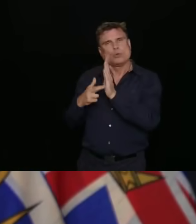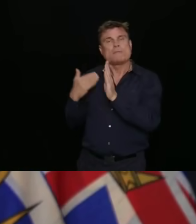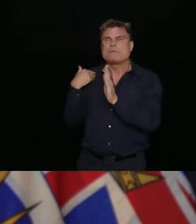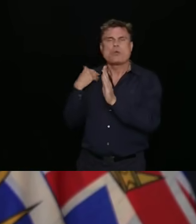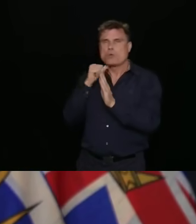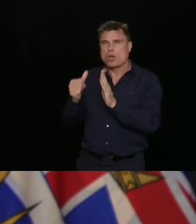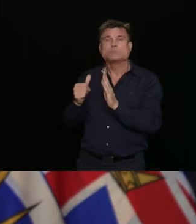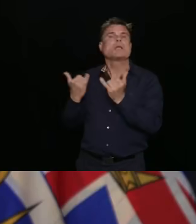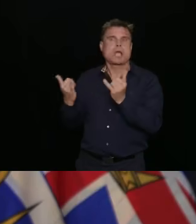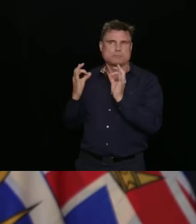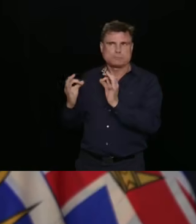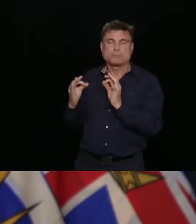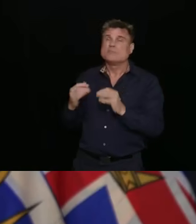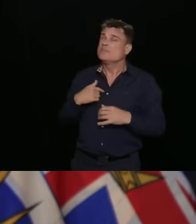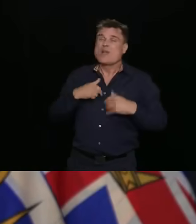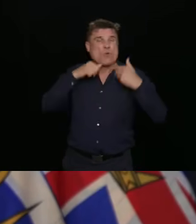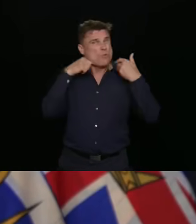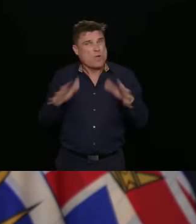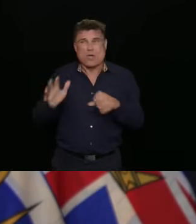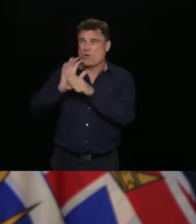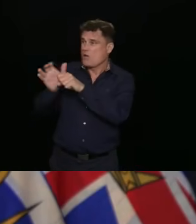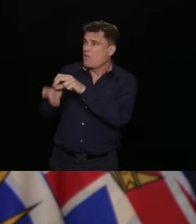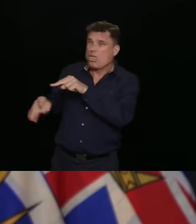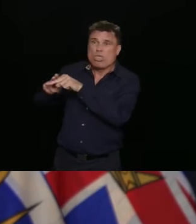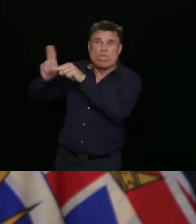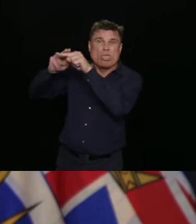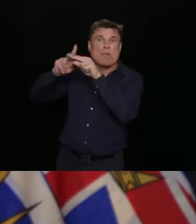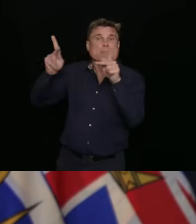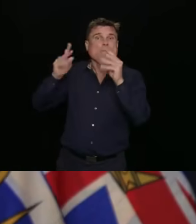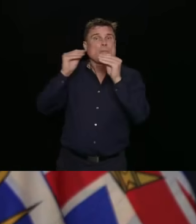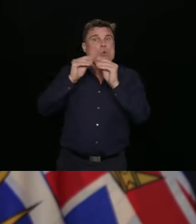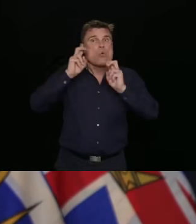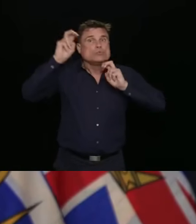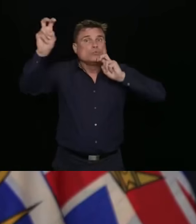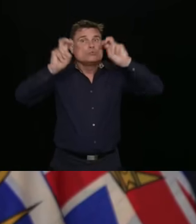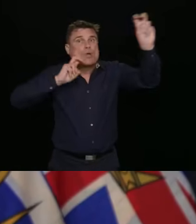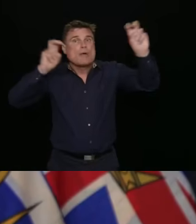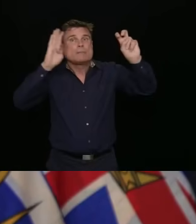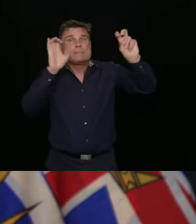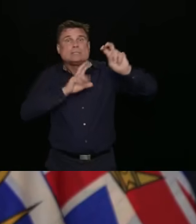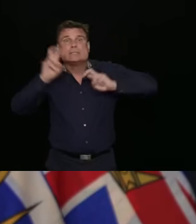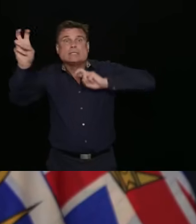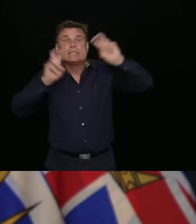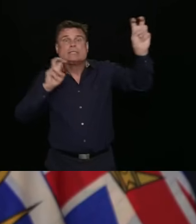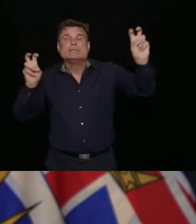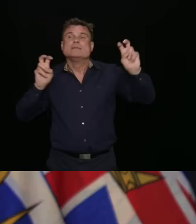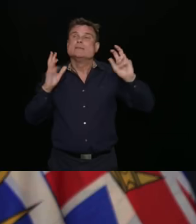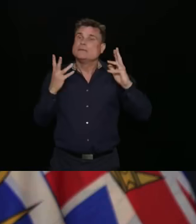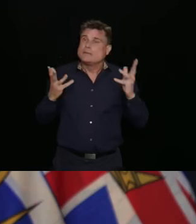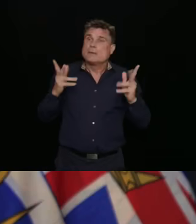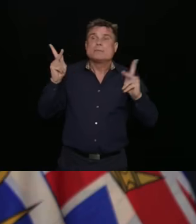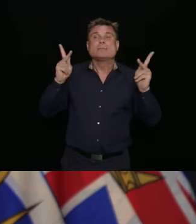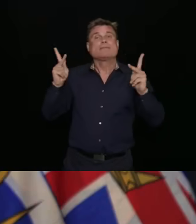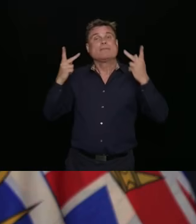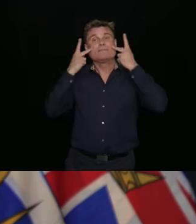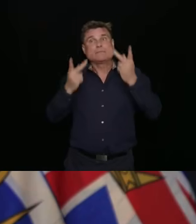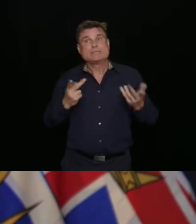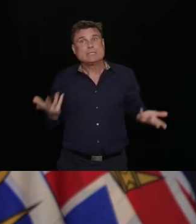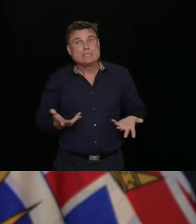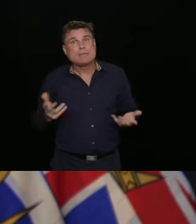some bars and nightclubs when they have not done it. We are working with the industry to look at how we